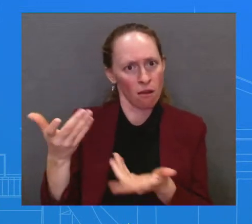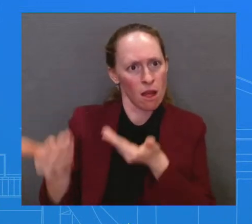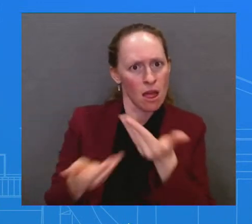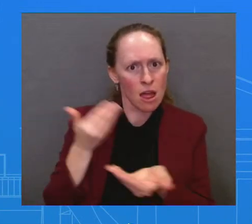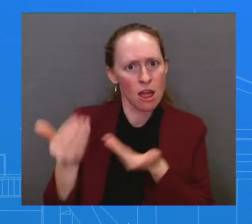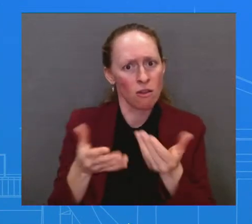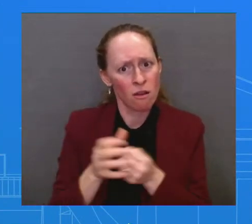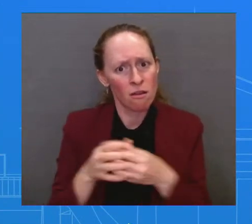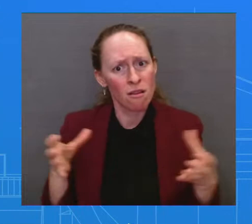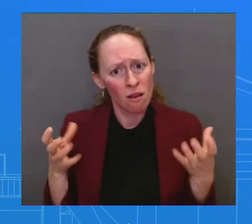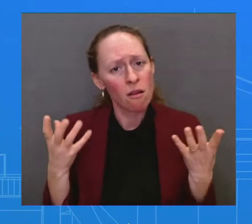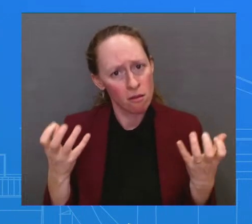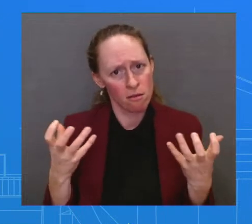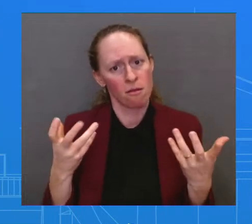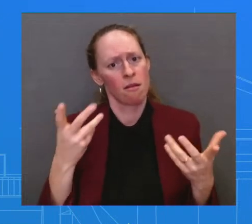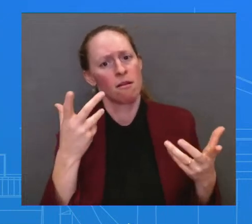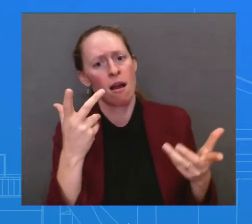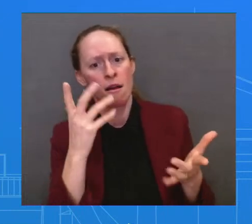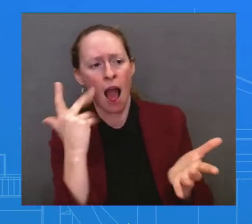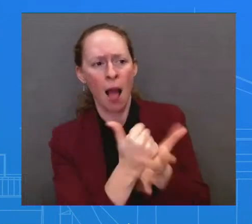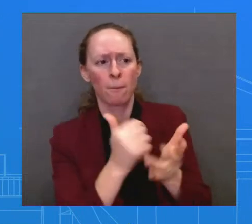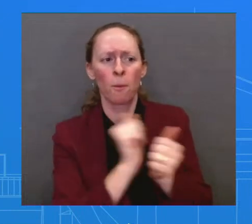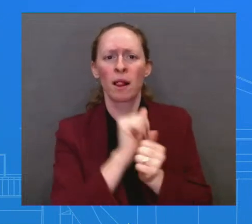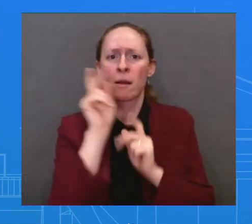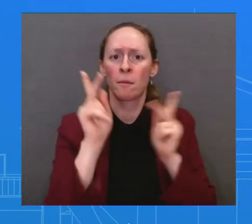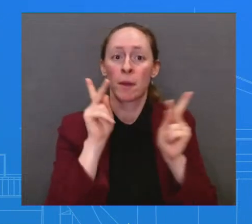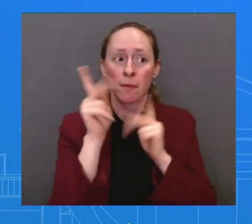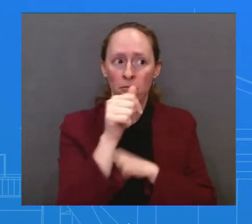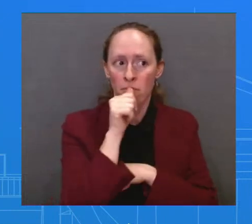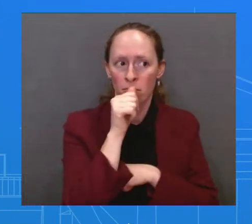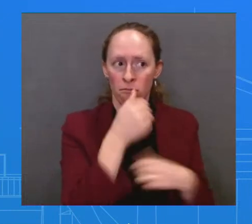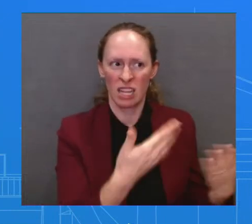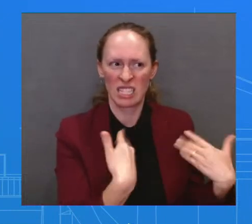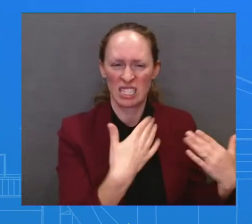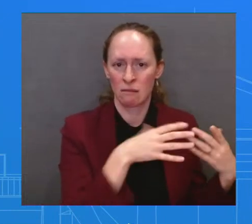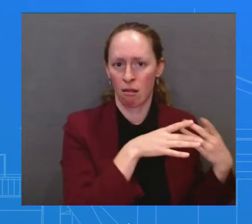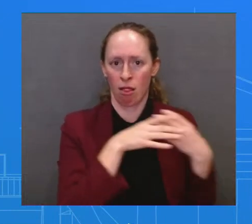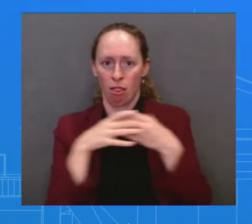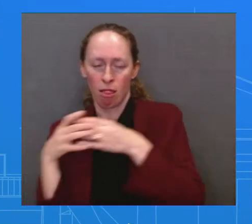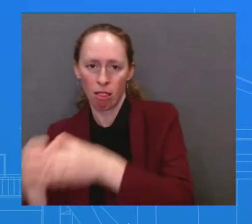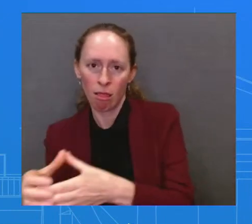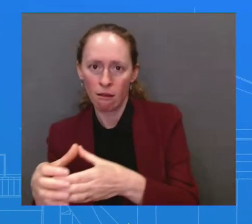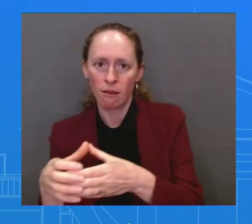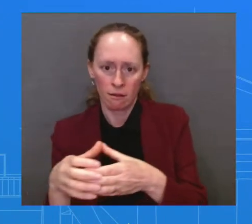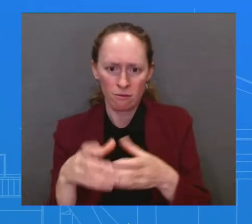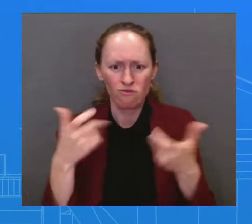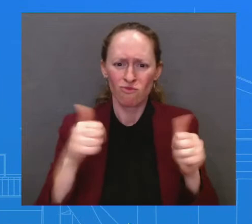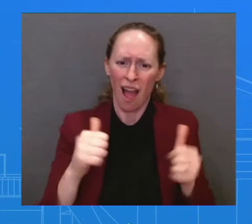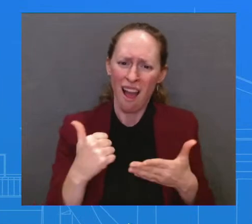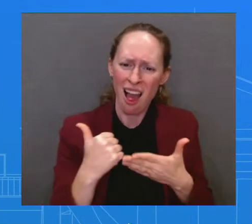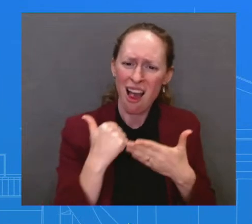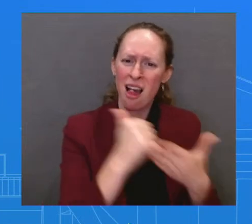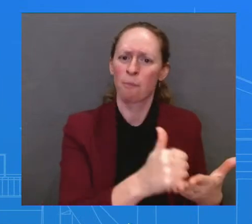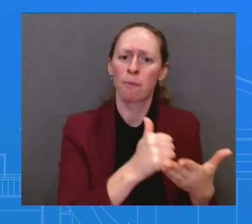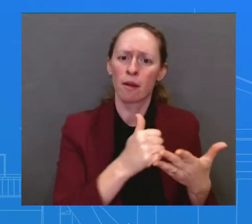We've tried to make sure that we continue to deal with this in a humane, orderly way, and that's what we're going to continue to promise to do.